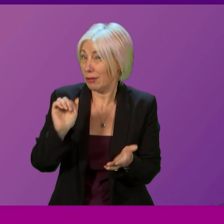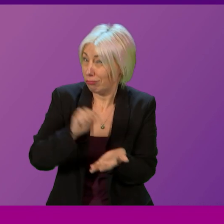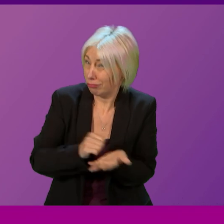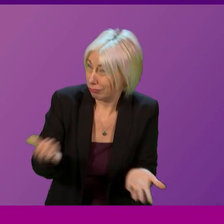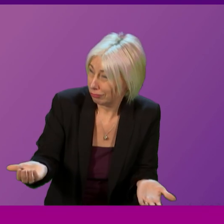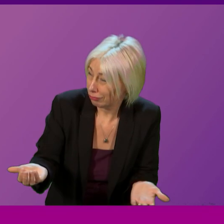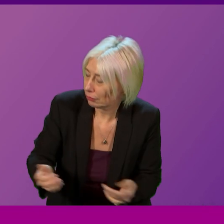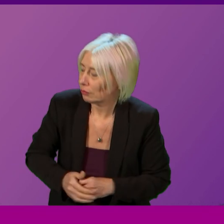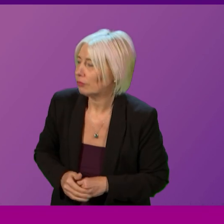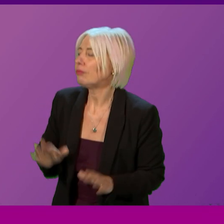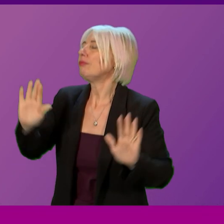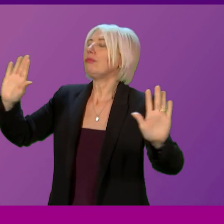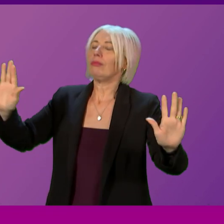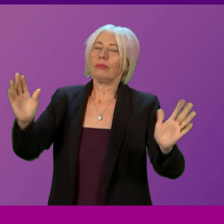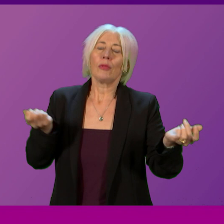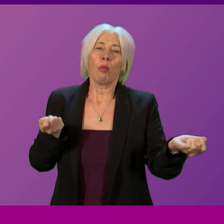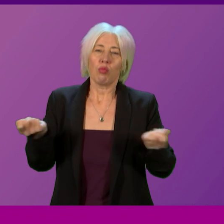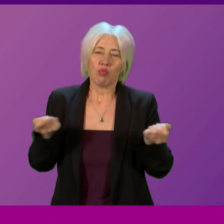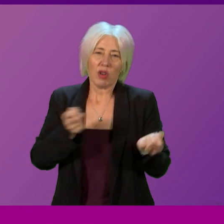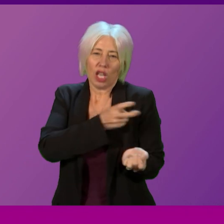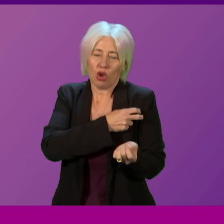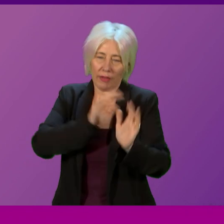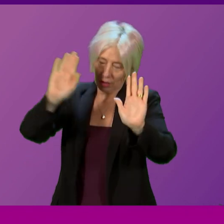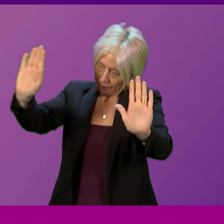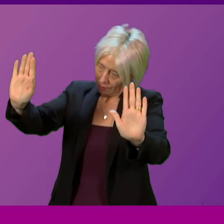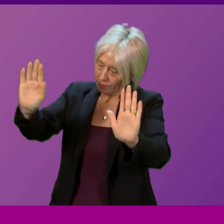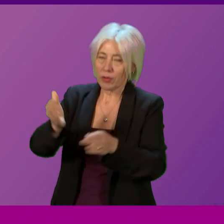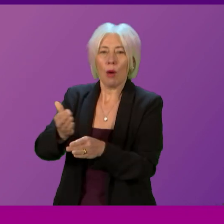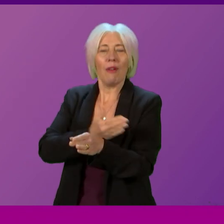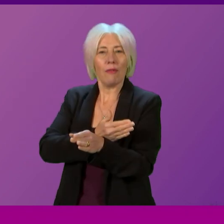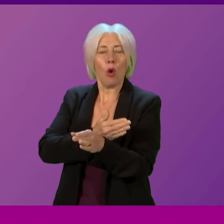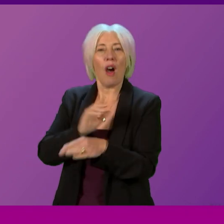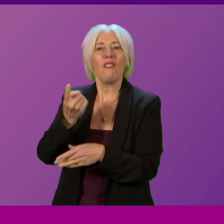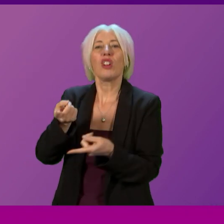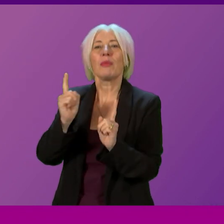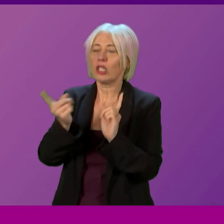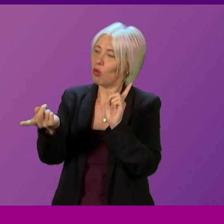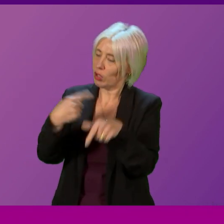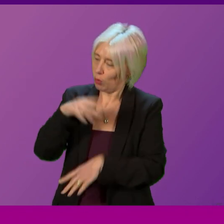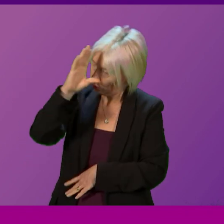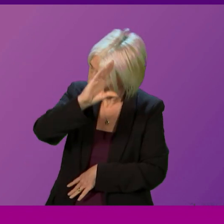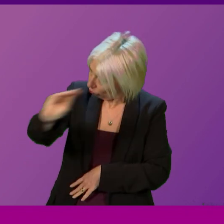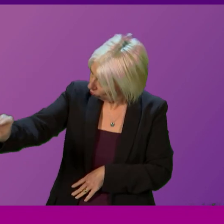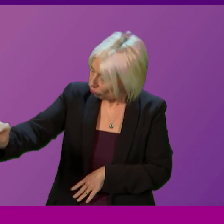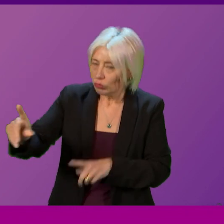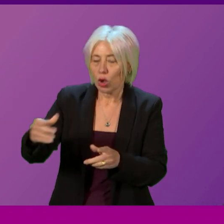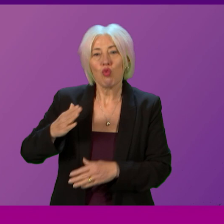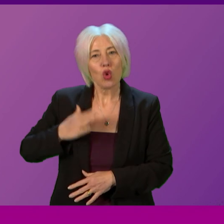Before the First Minister responds, I remind members of the requirement to always address